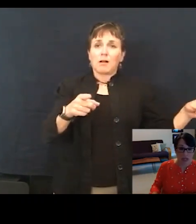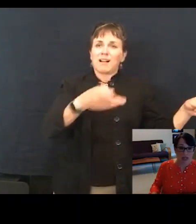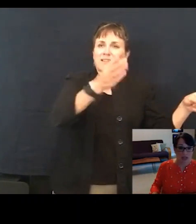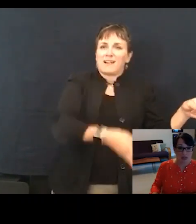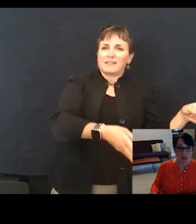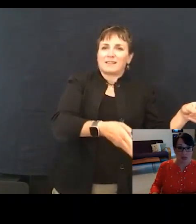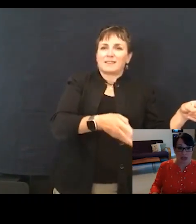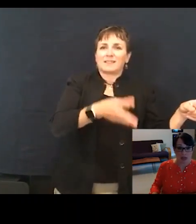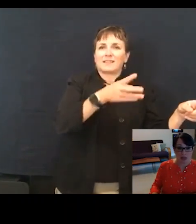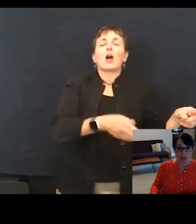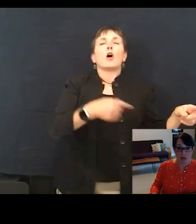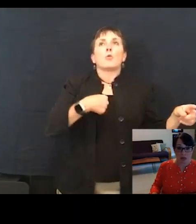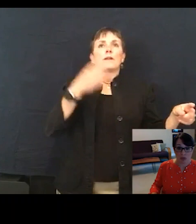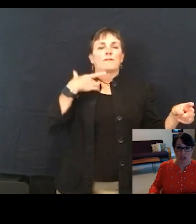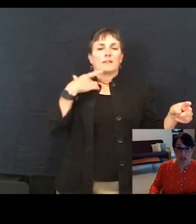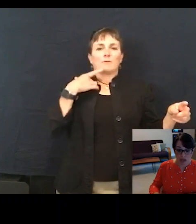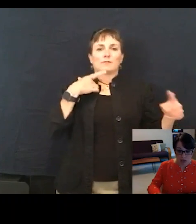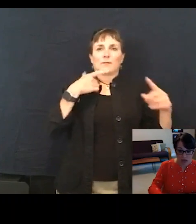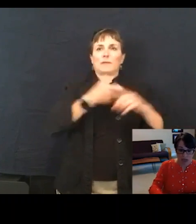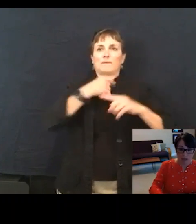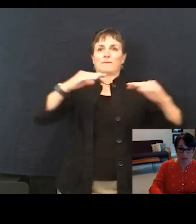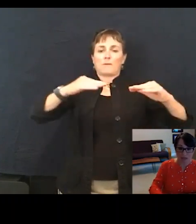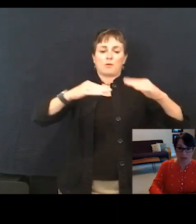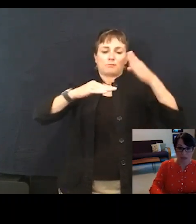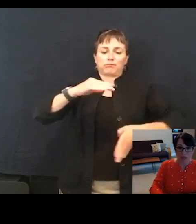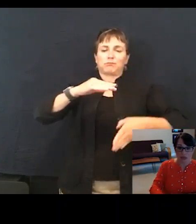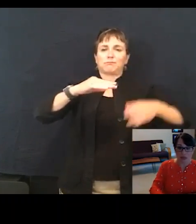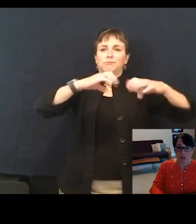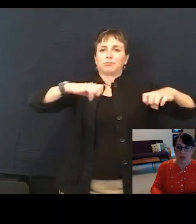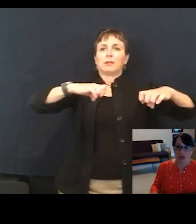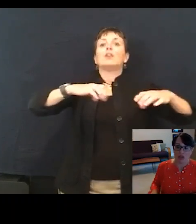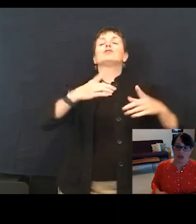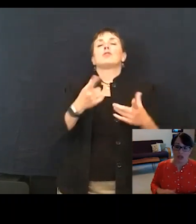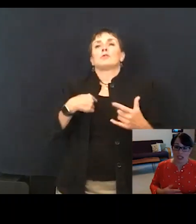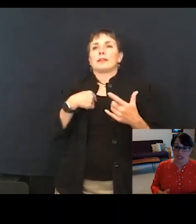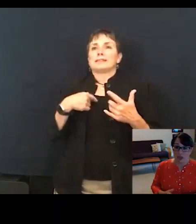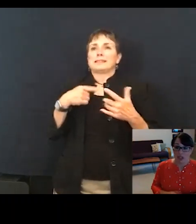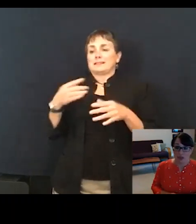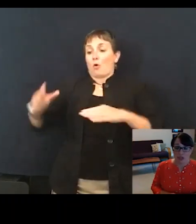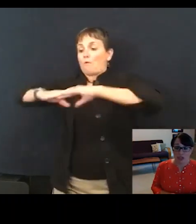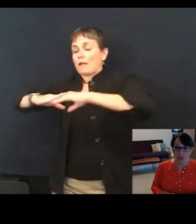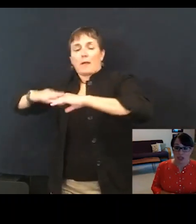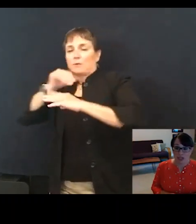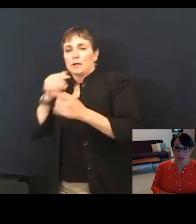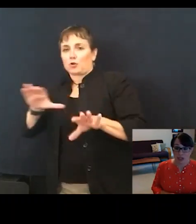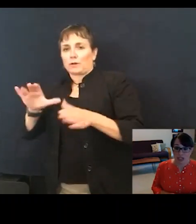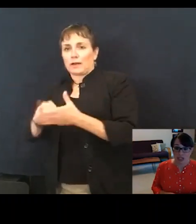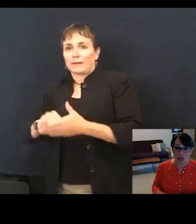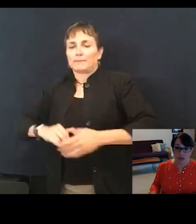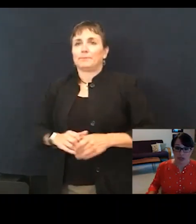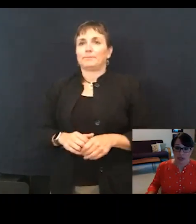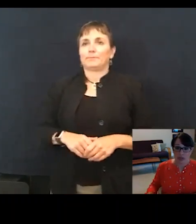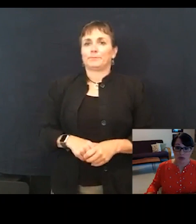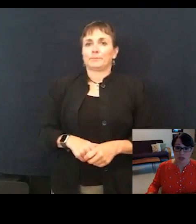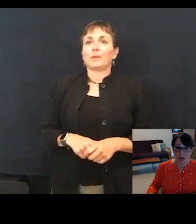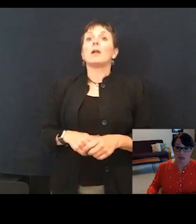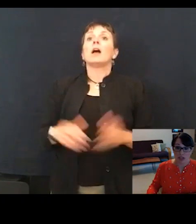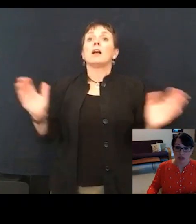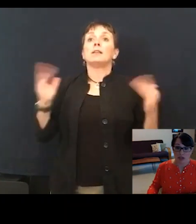The simple overlap platform was not doing that. The next thing we did was subretinally inject out the simple overlap vectors